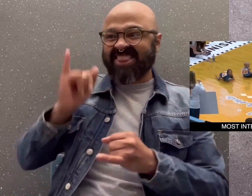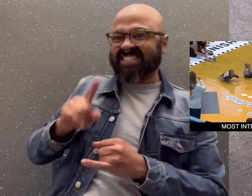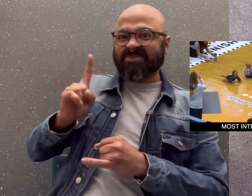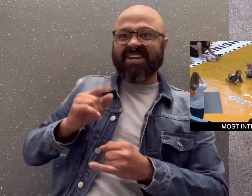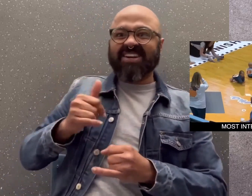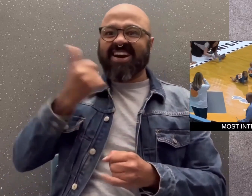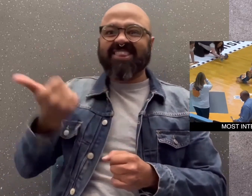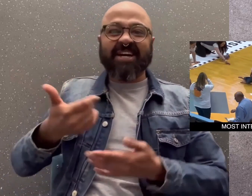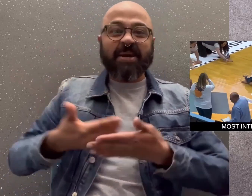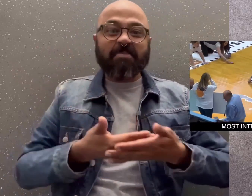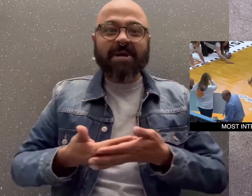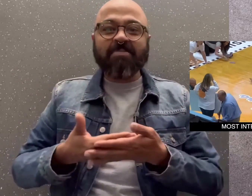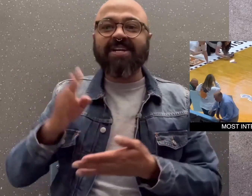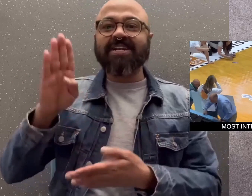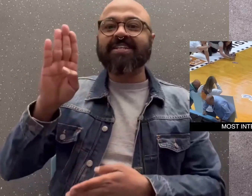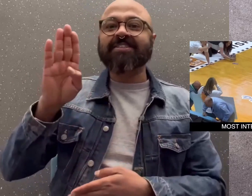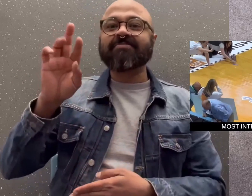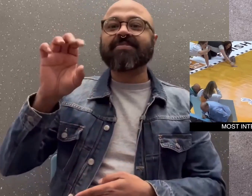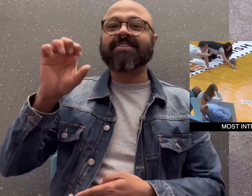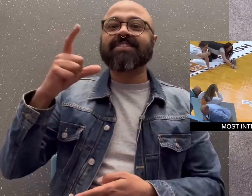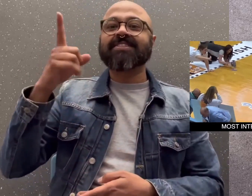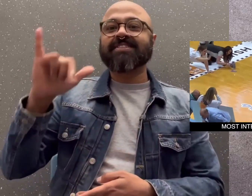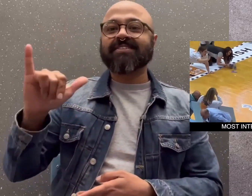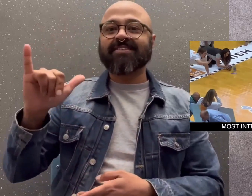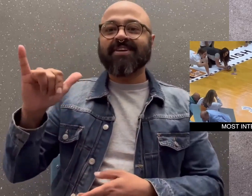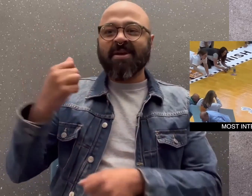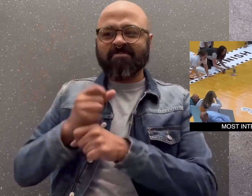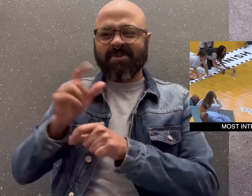That's when baby brexley made her move.